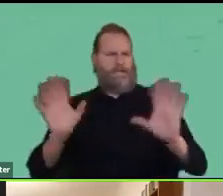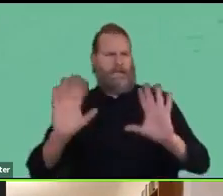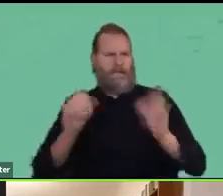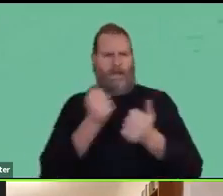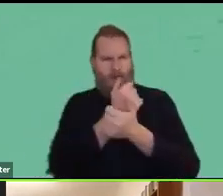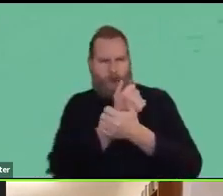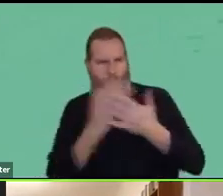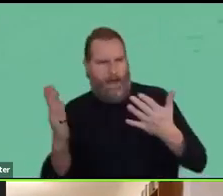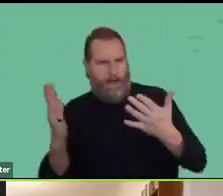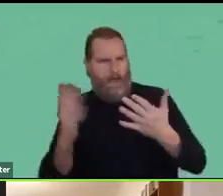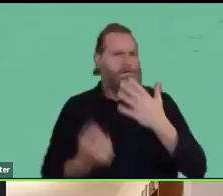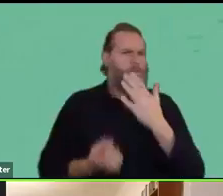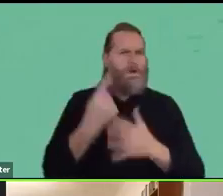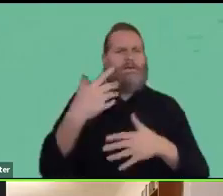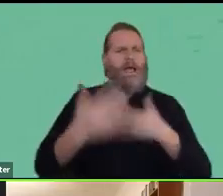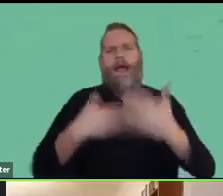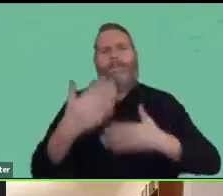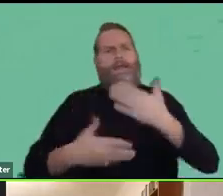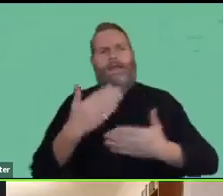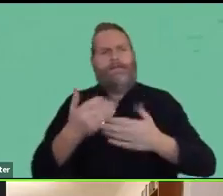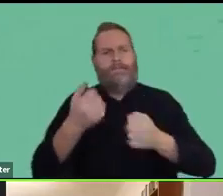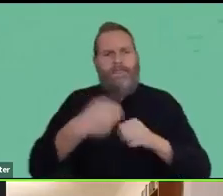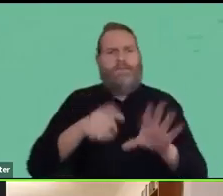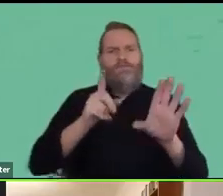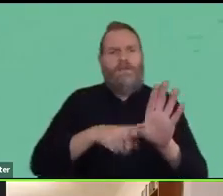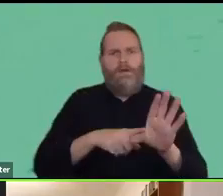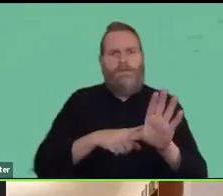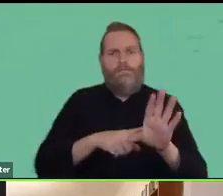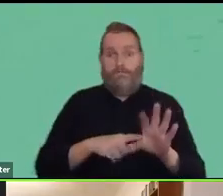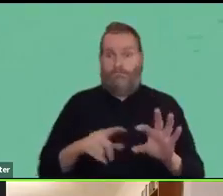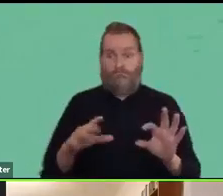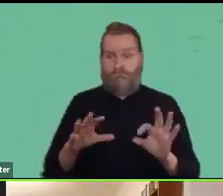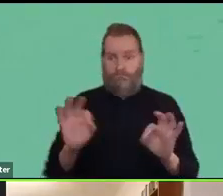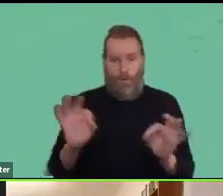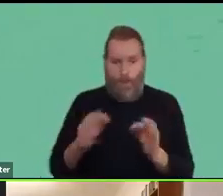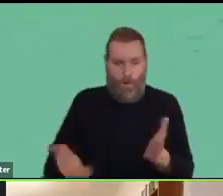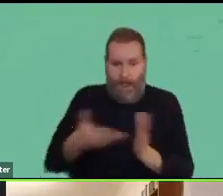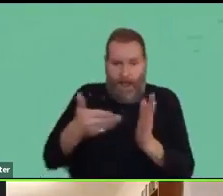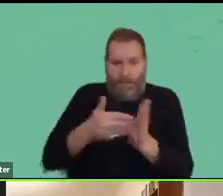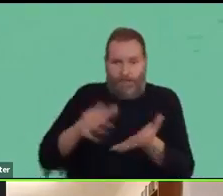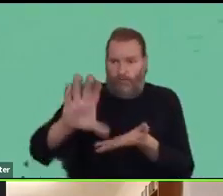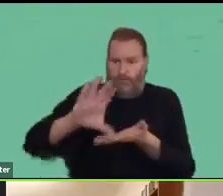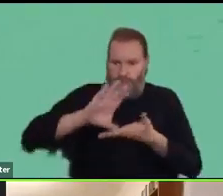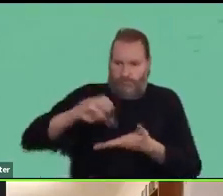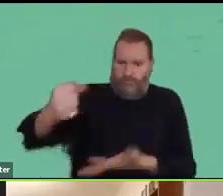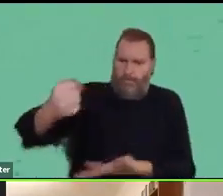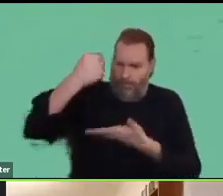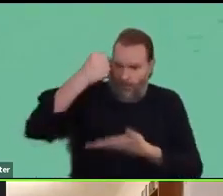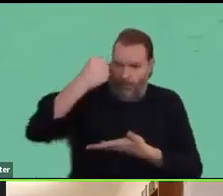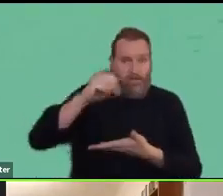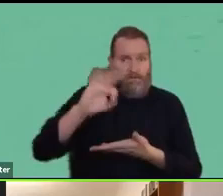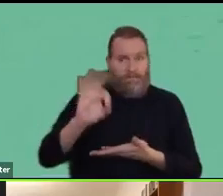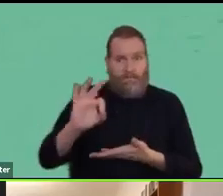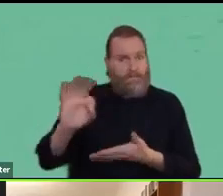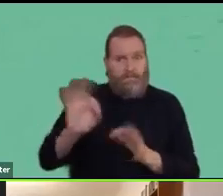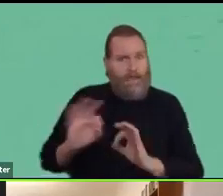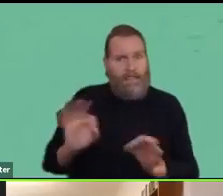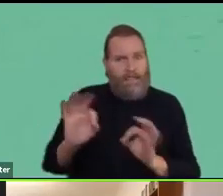health service this year there's been no money put on the table so it is not clear how that is